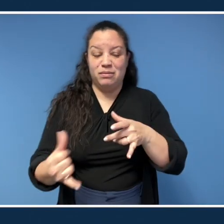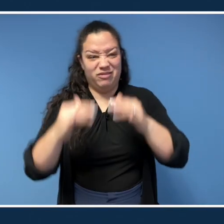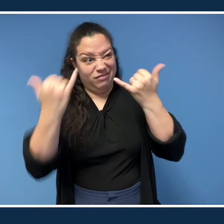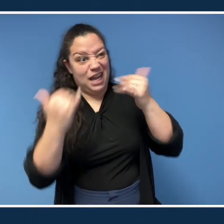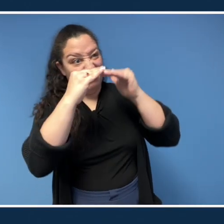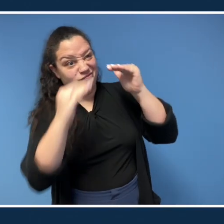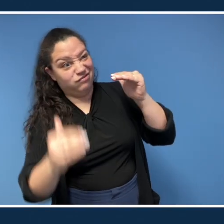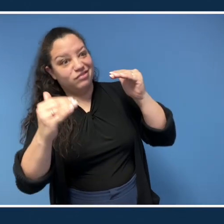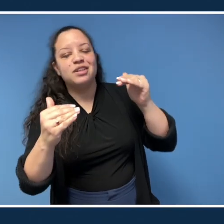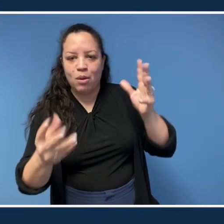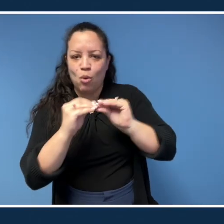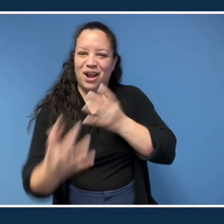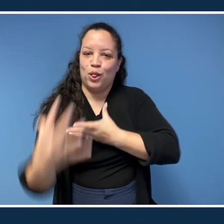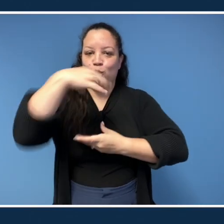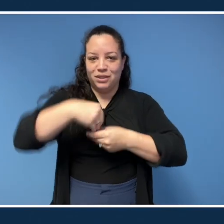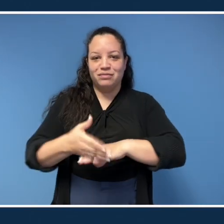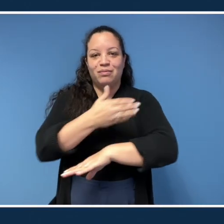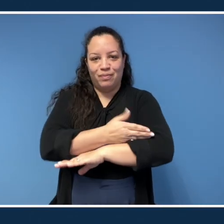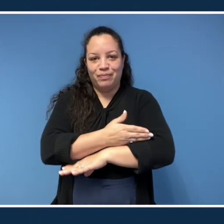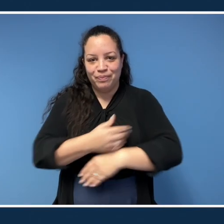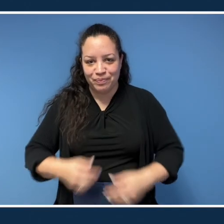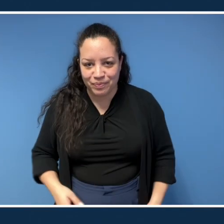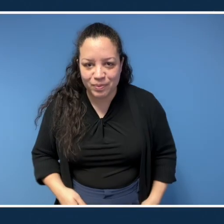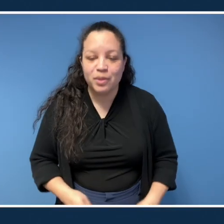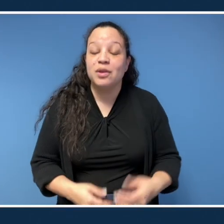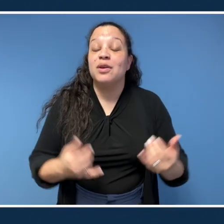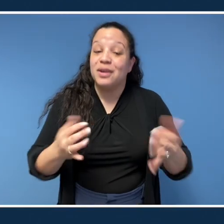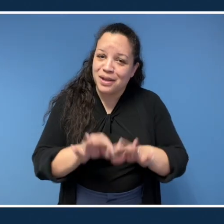I do want to say it's important and appropriate that we would focus this